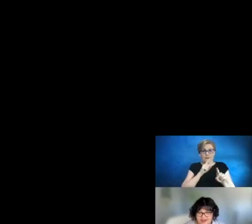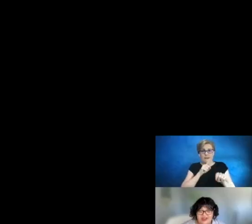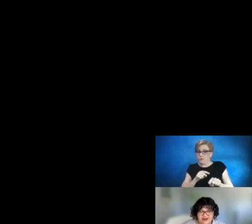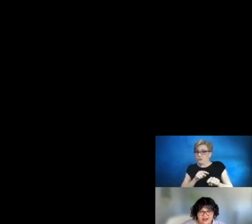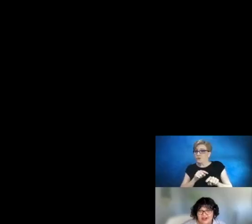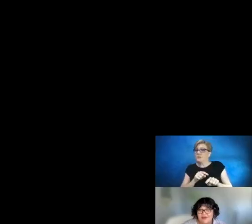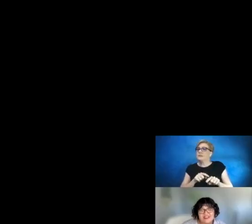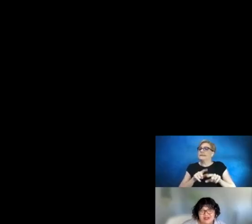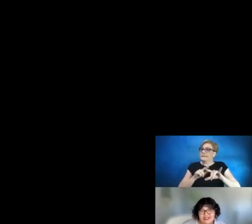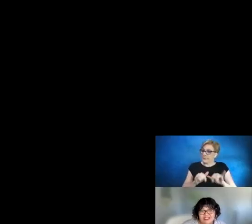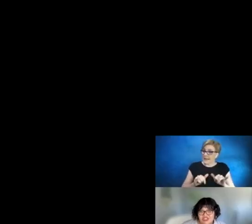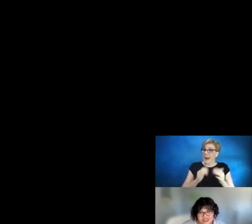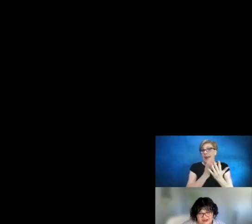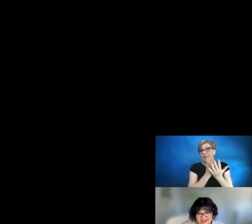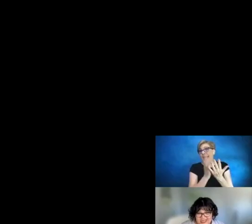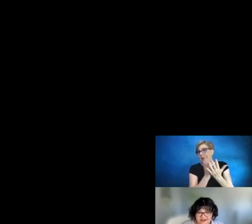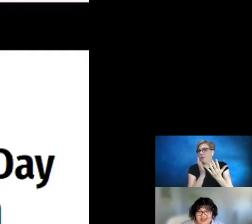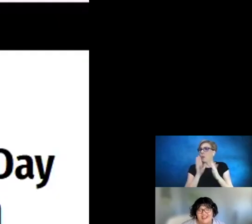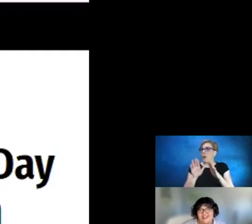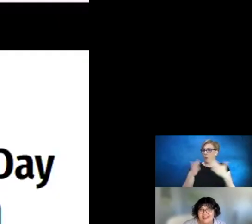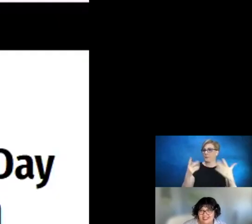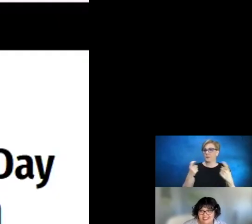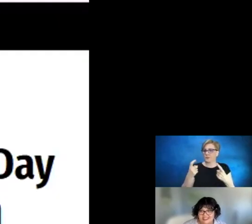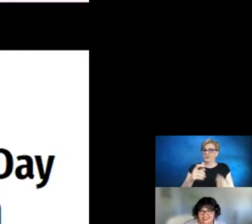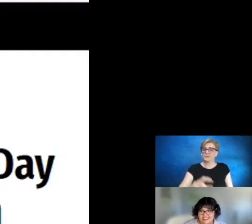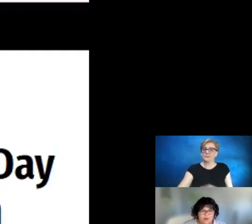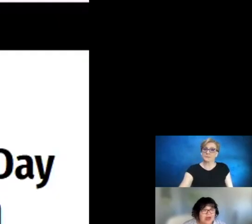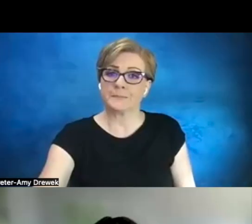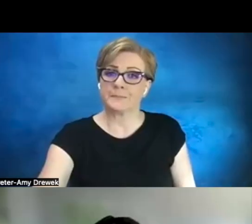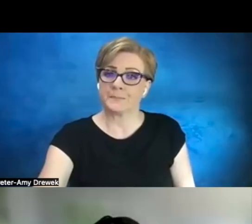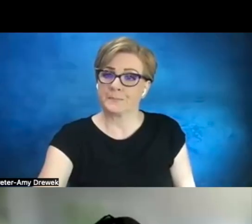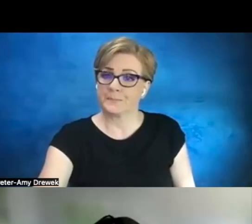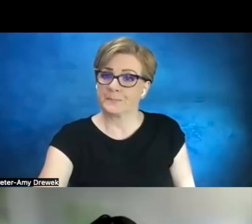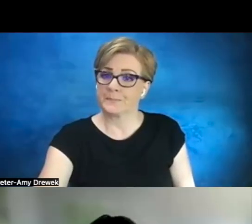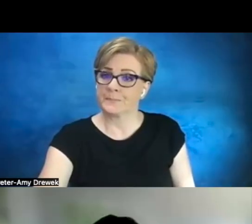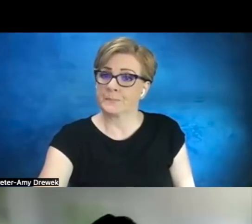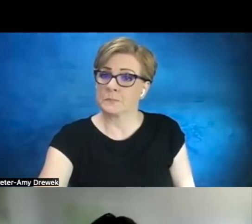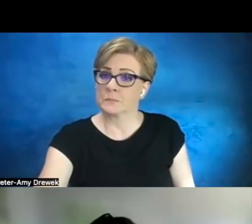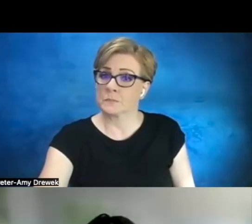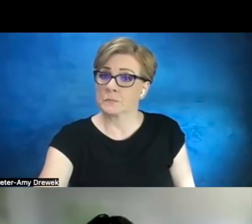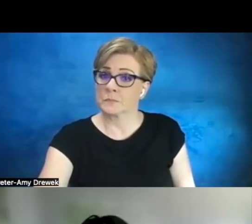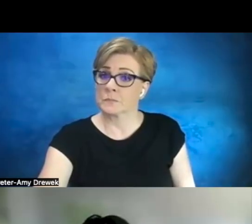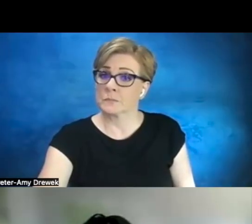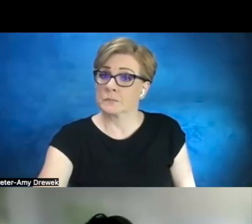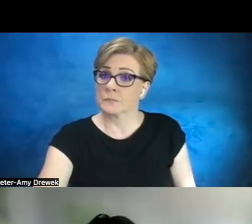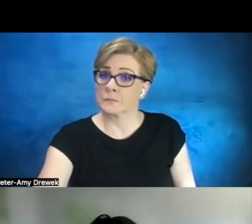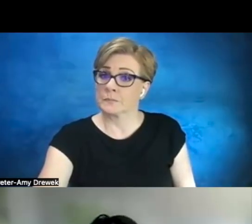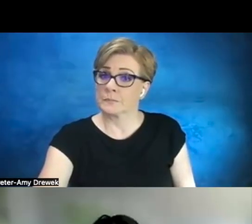to share. My screen is sharing now, and it is a white background on the left of the screen,